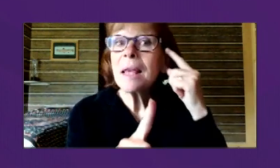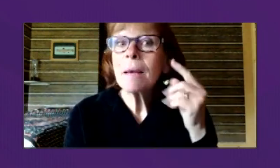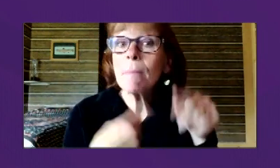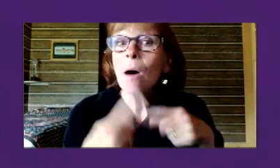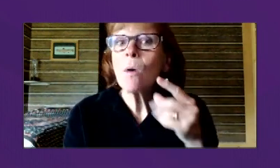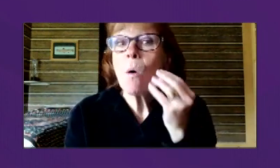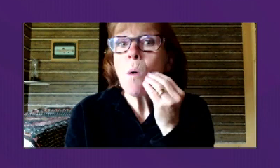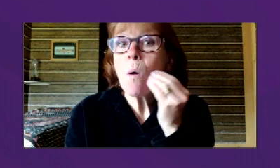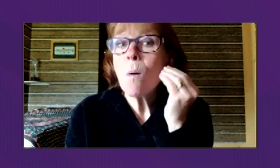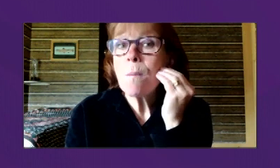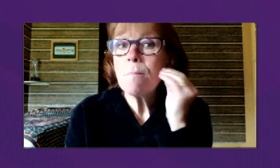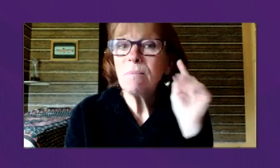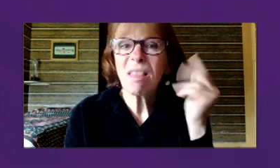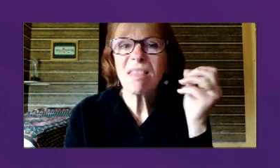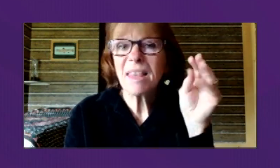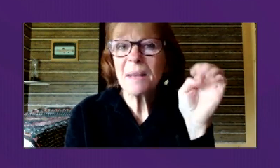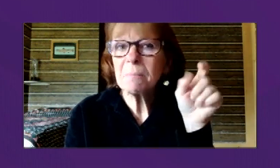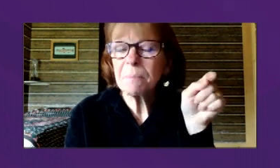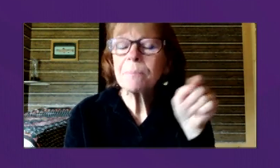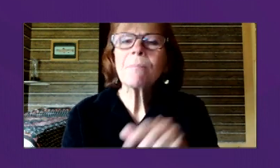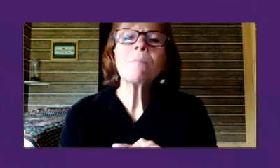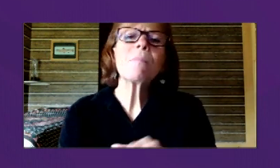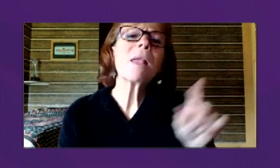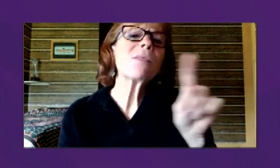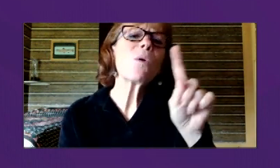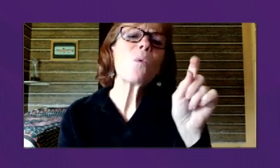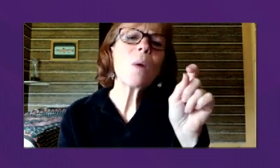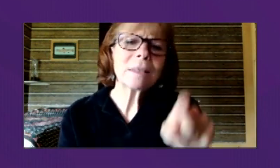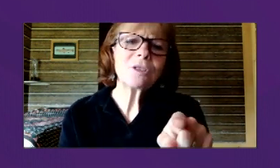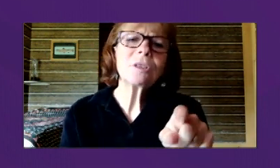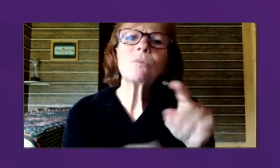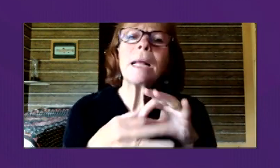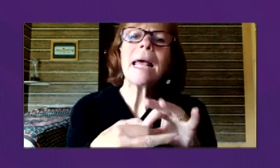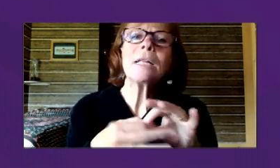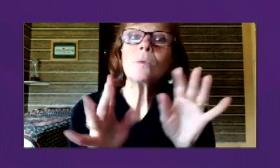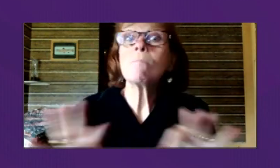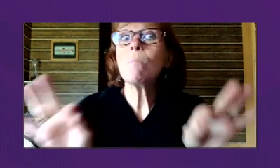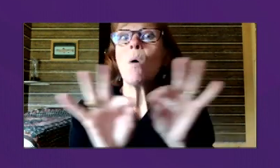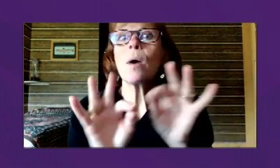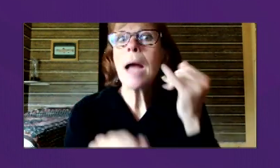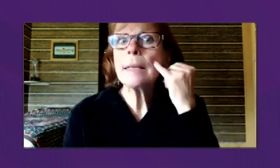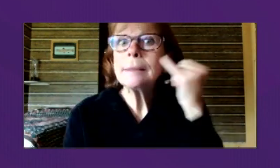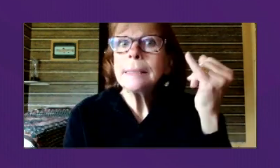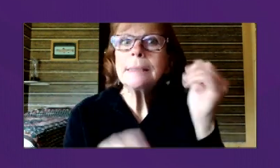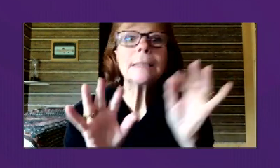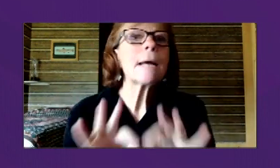Compelling questions must speak to important ideas and issues that are worth examining. So